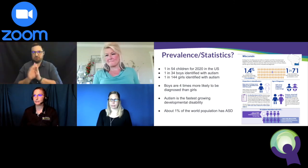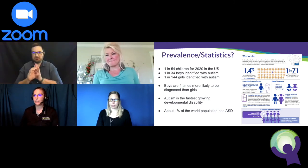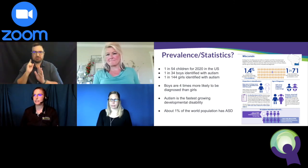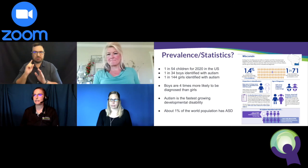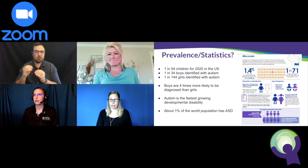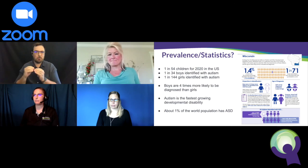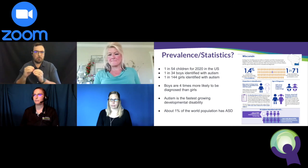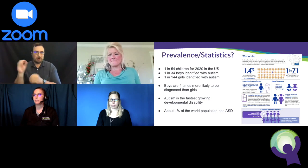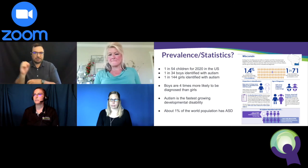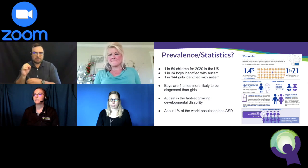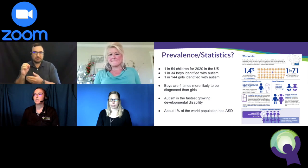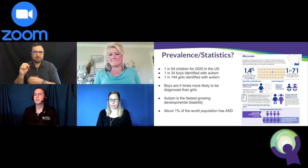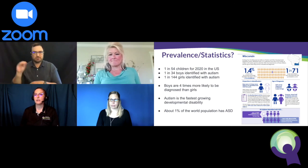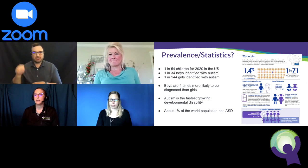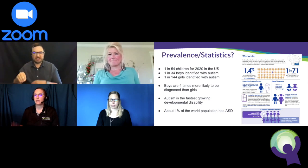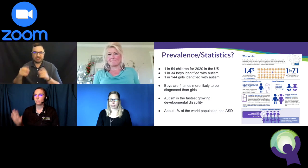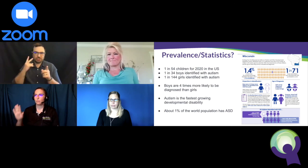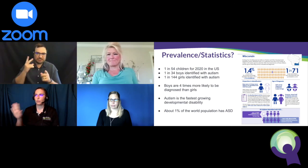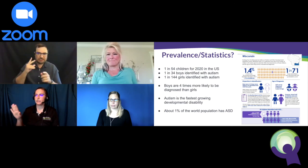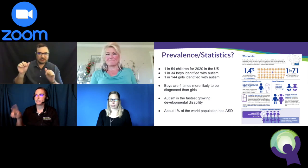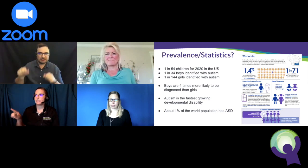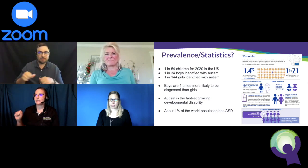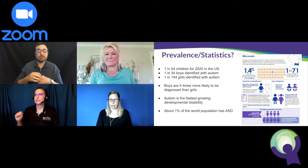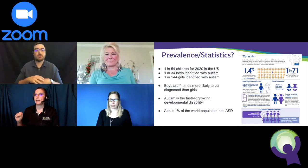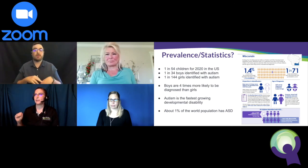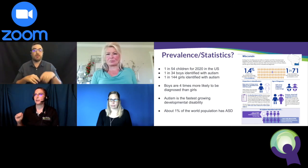but...one of the statistics on there is